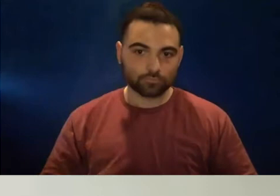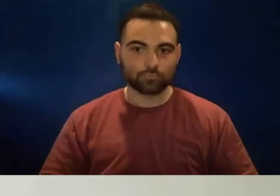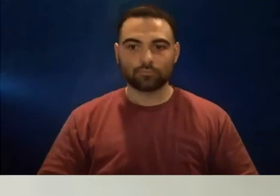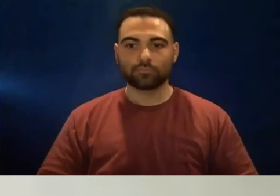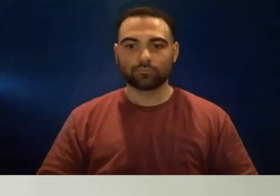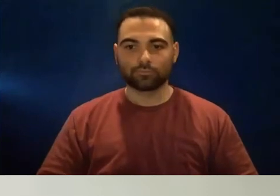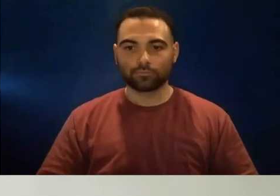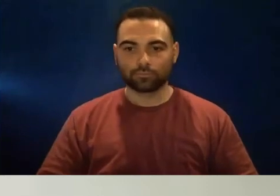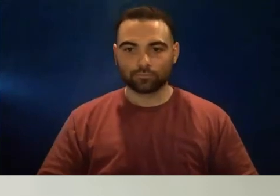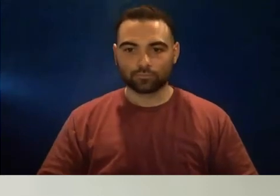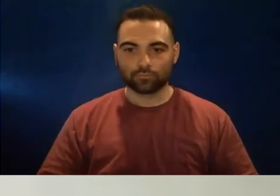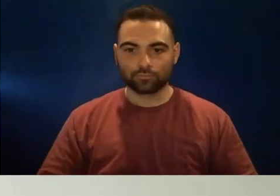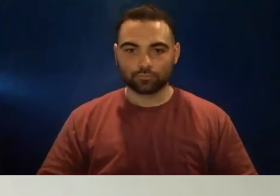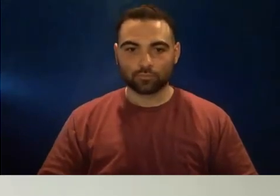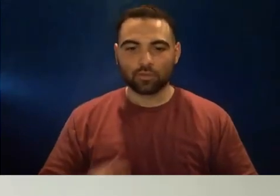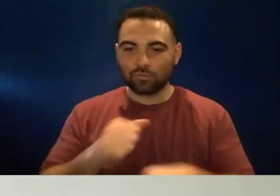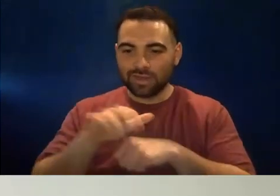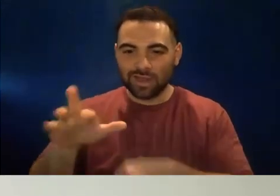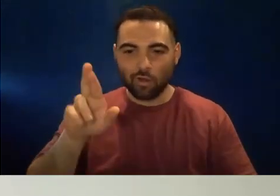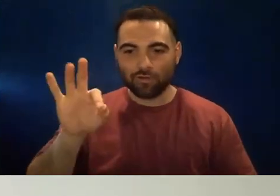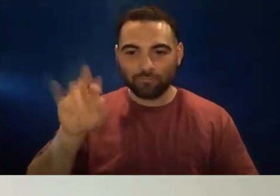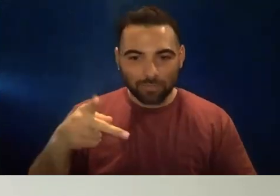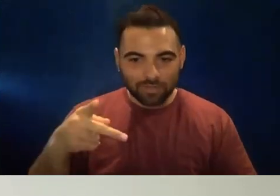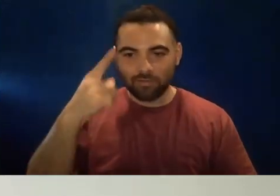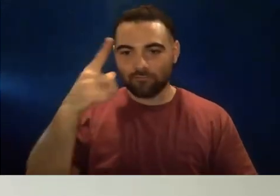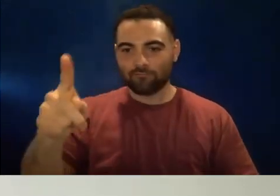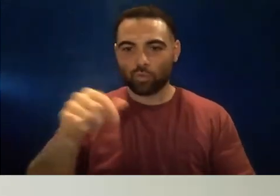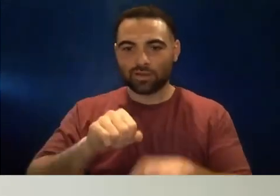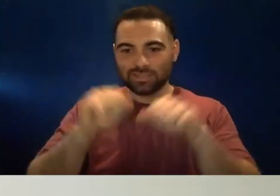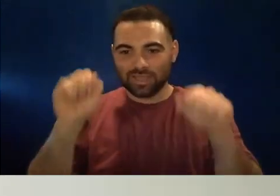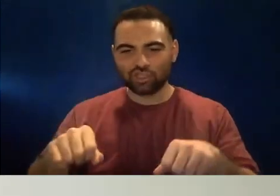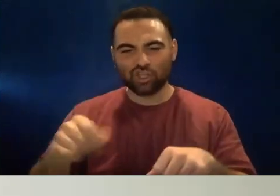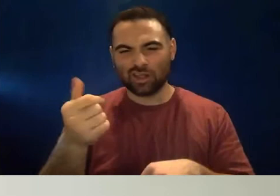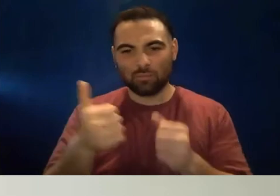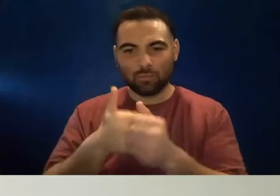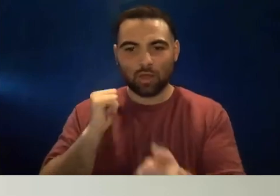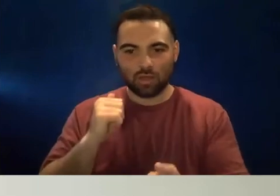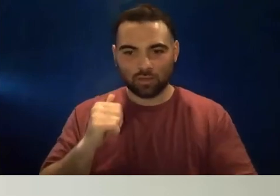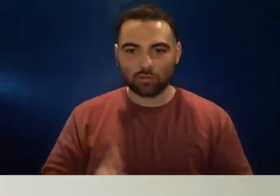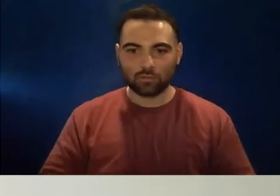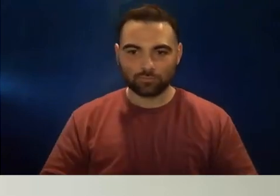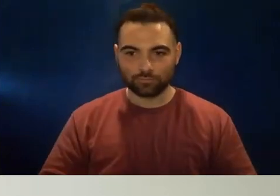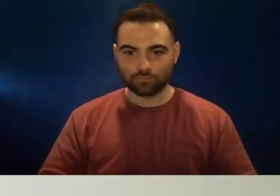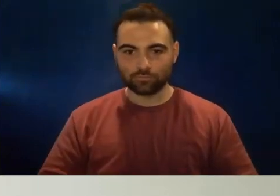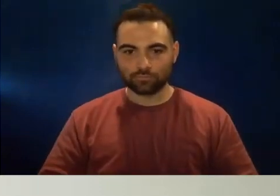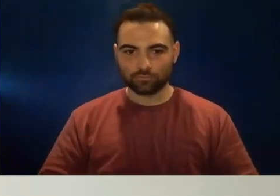sending out RFPs for stations. I think they're a little bit behind in terms of actually starting work